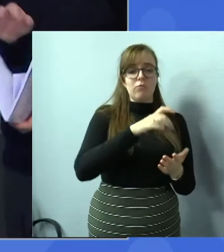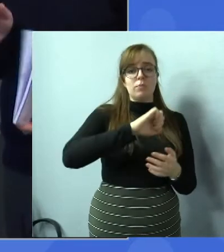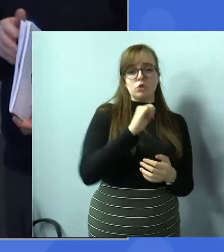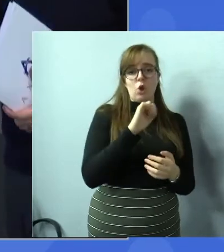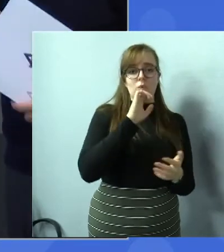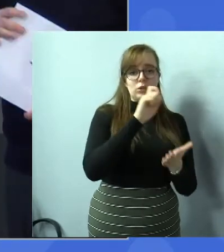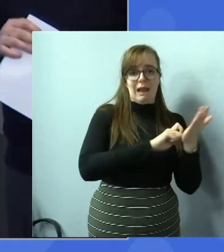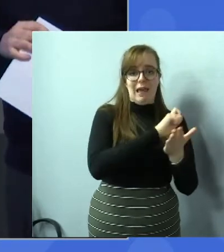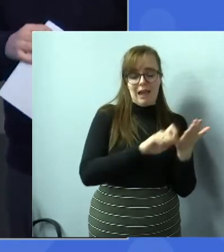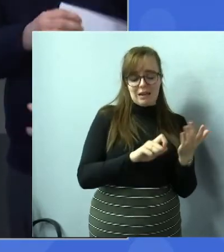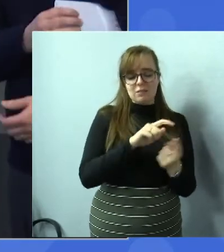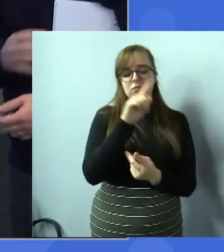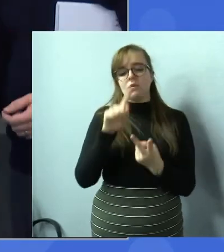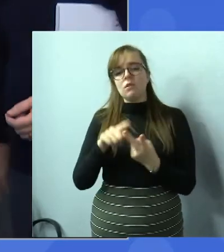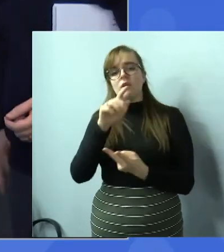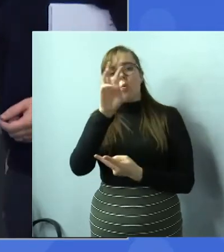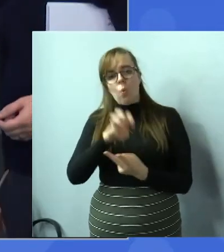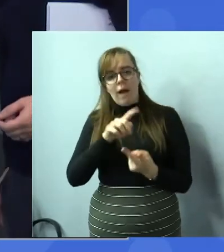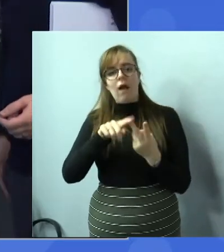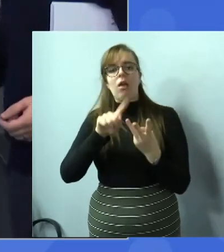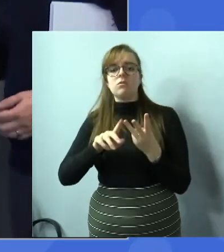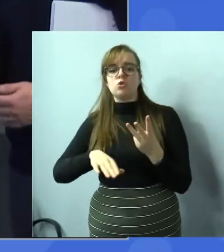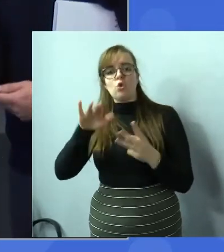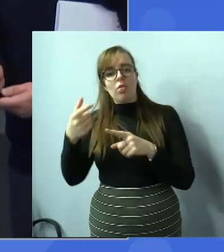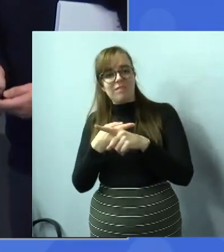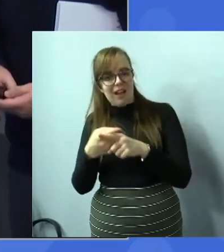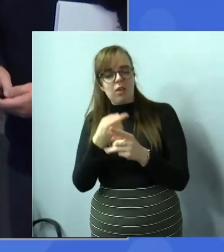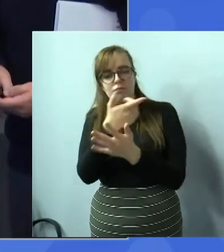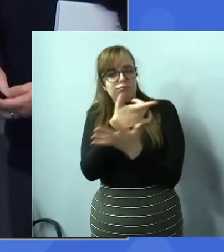House of Lords people from Wales people from the north of England and so on the